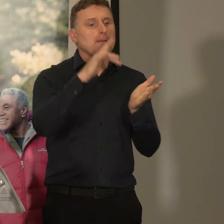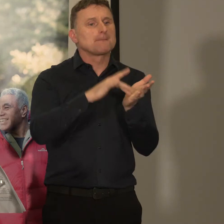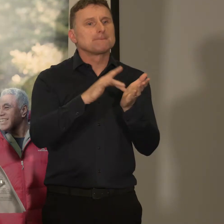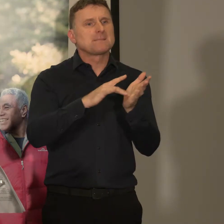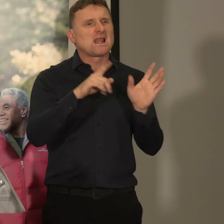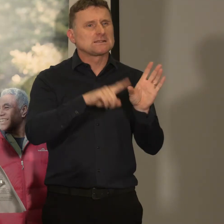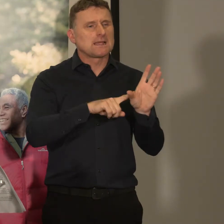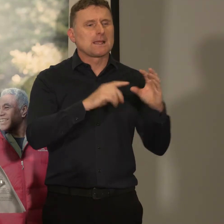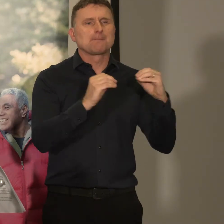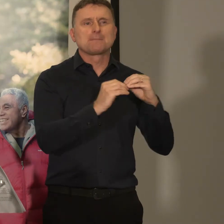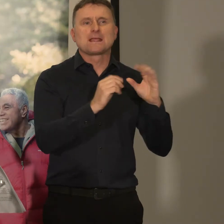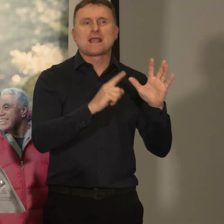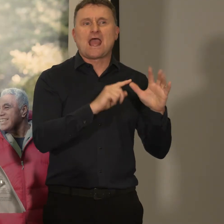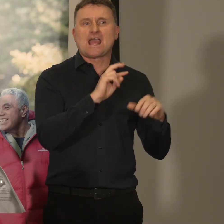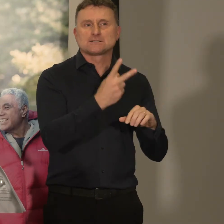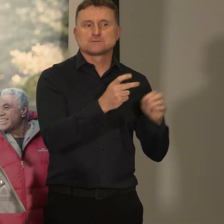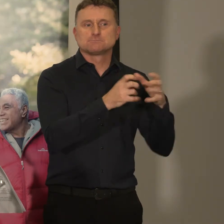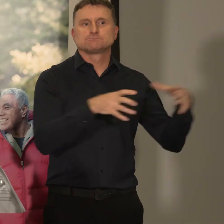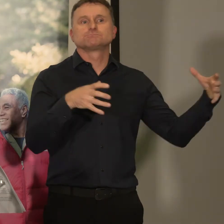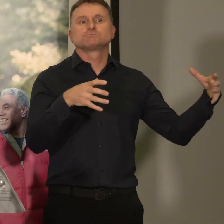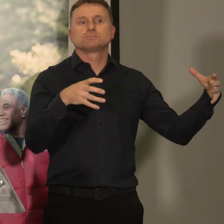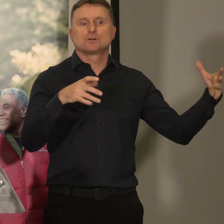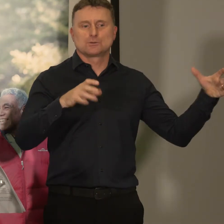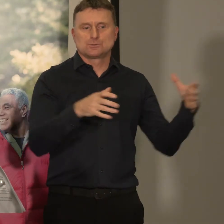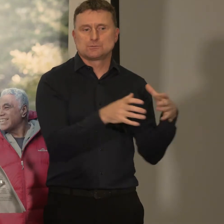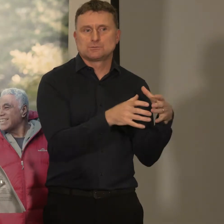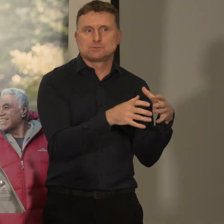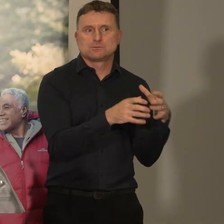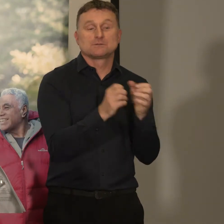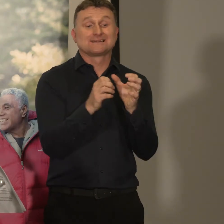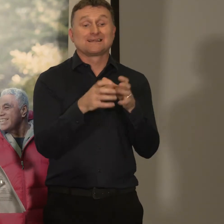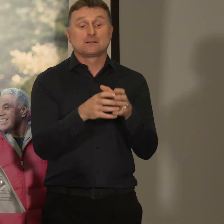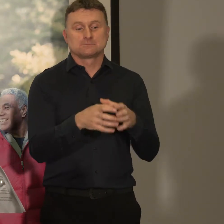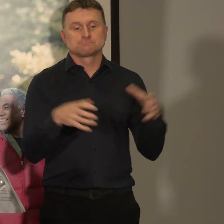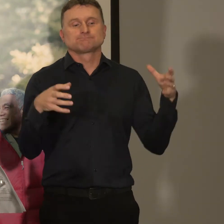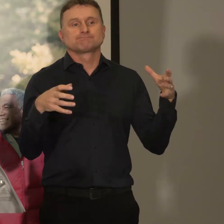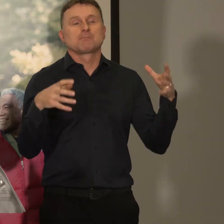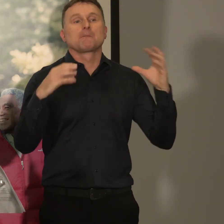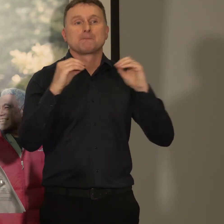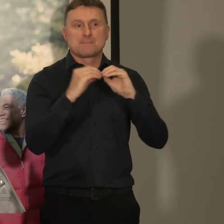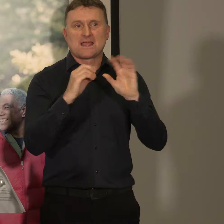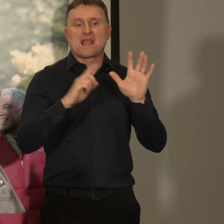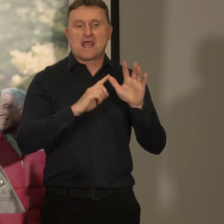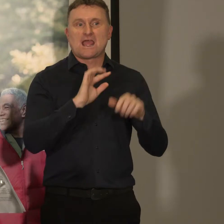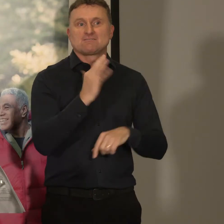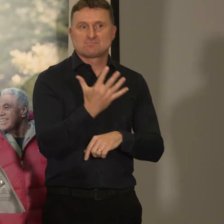middle of the year from the BA.2 dominance through to that